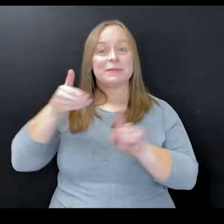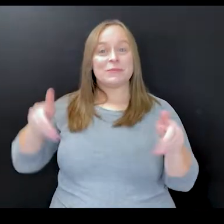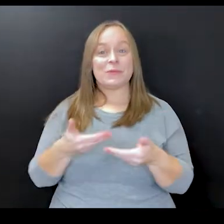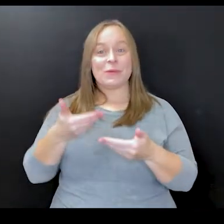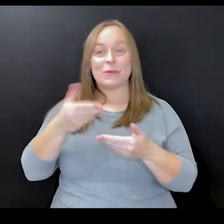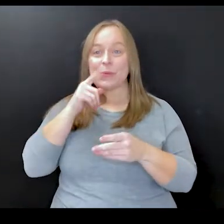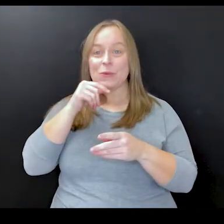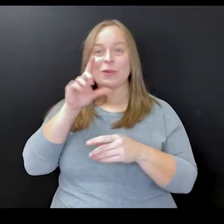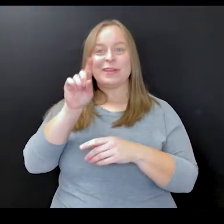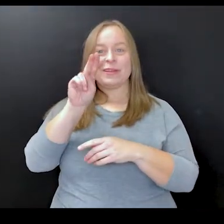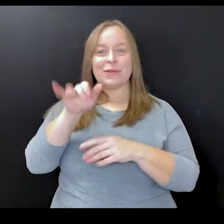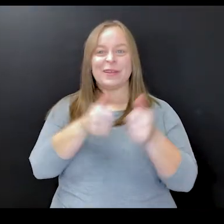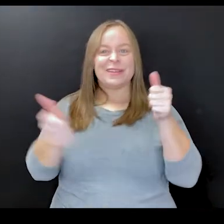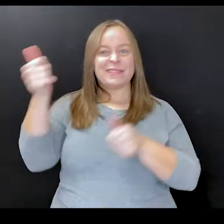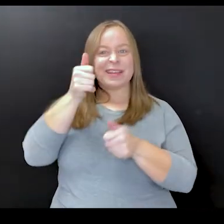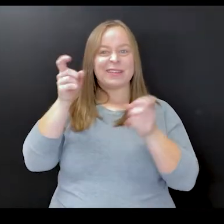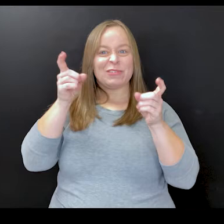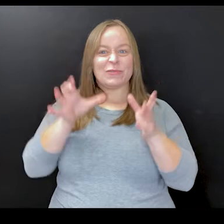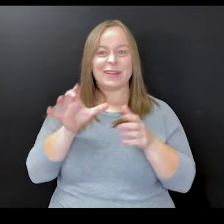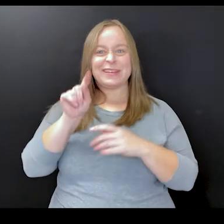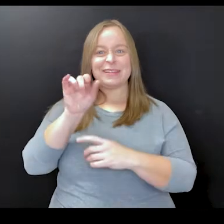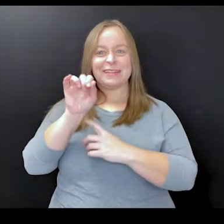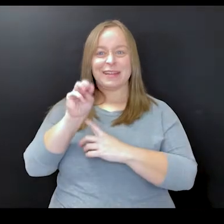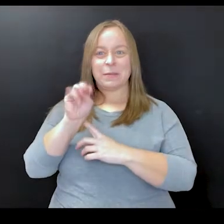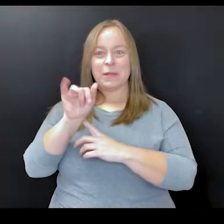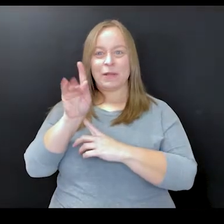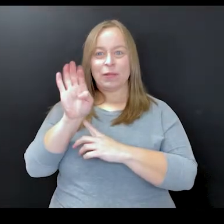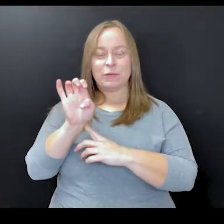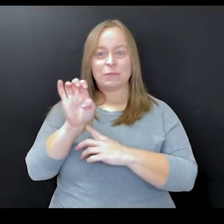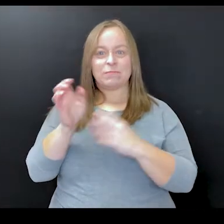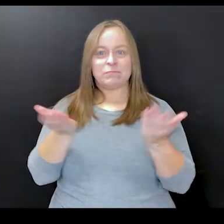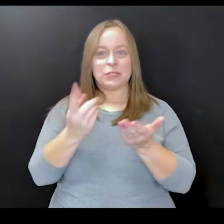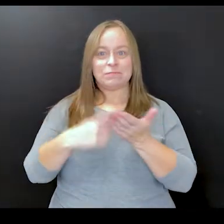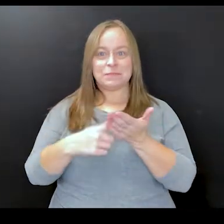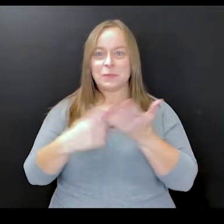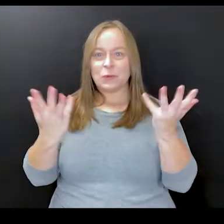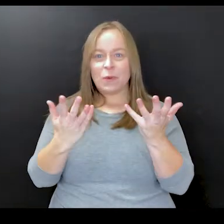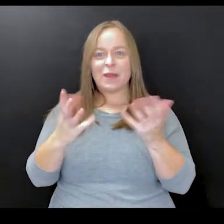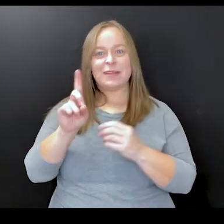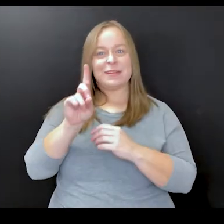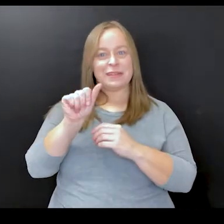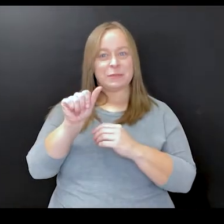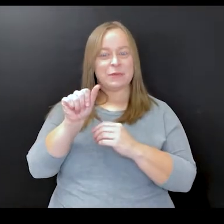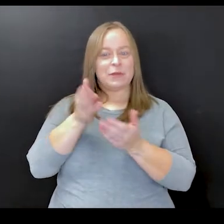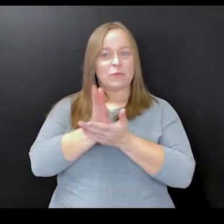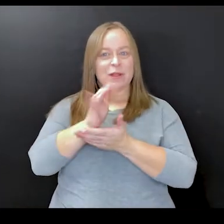Today we welcome DRNY's Executive Director, Tim Clune. He is here to discuss Disability Rights